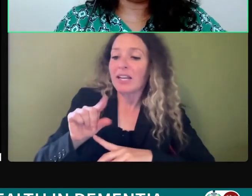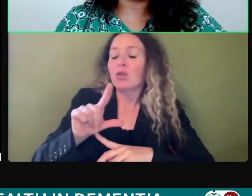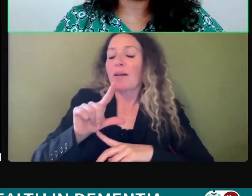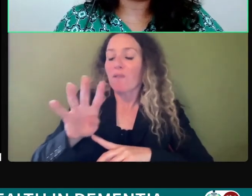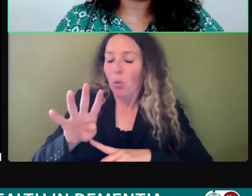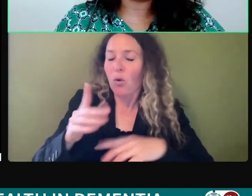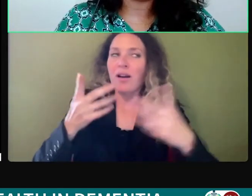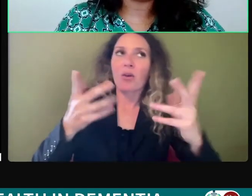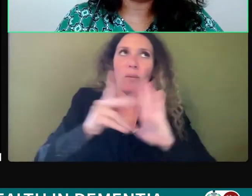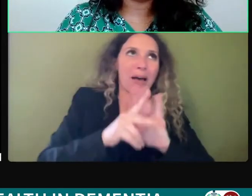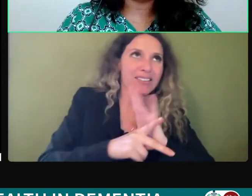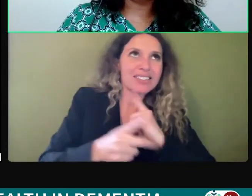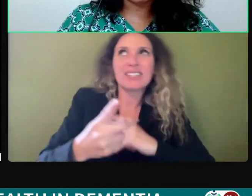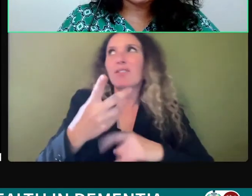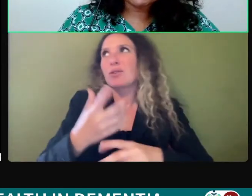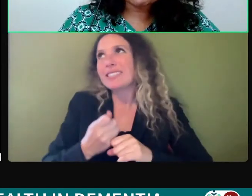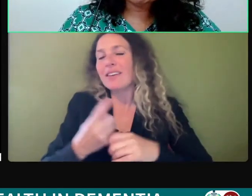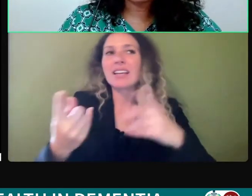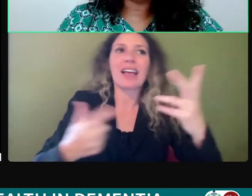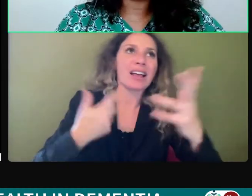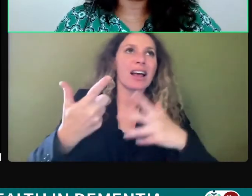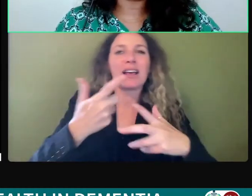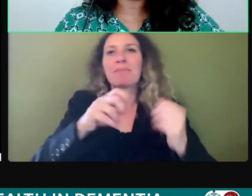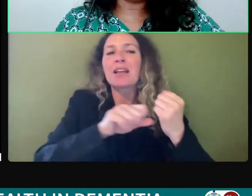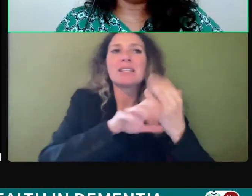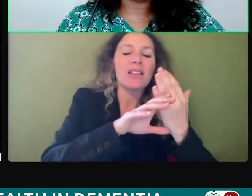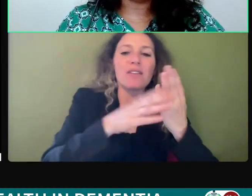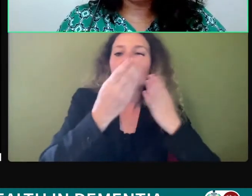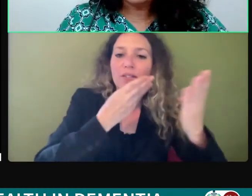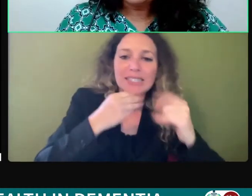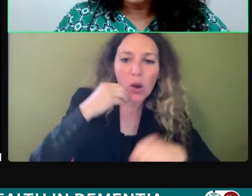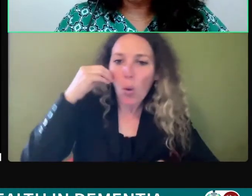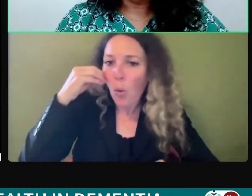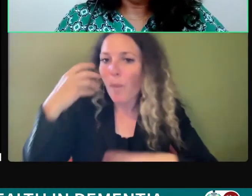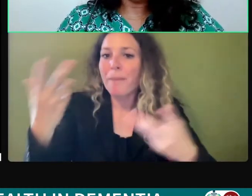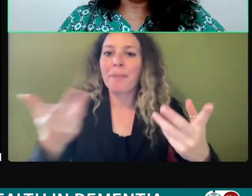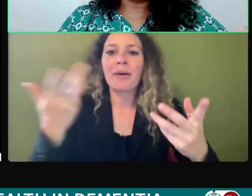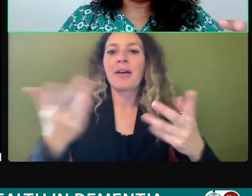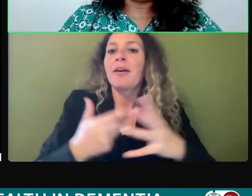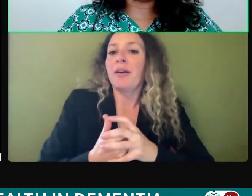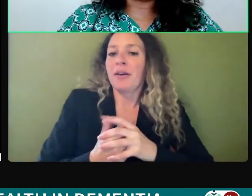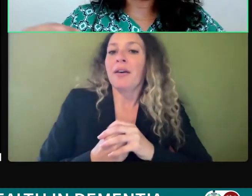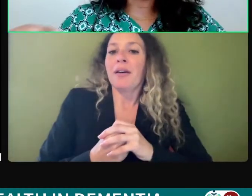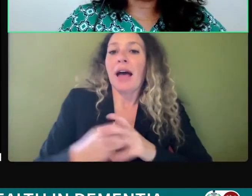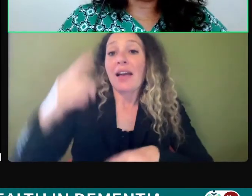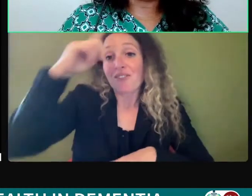for example, receiving telehealth services in the home or video visits. So I think at a large level,